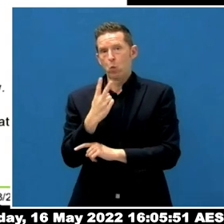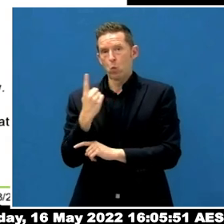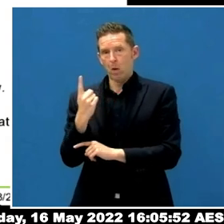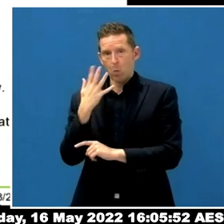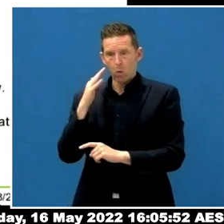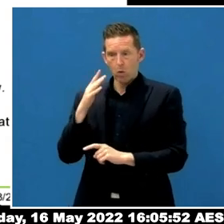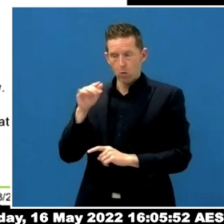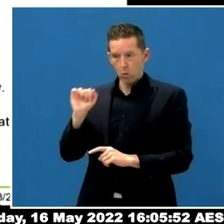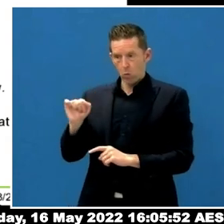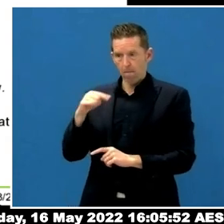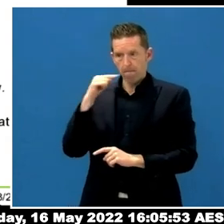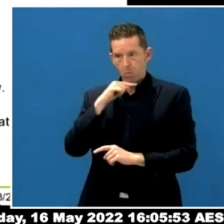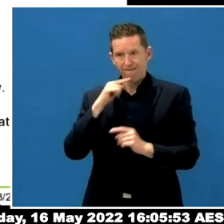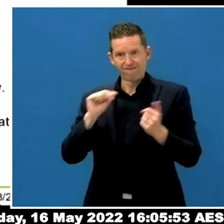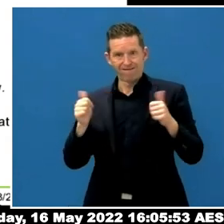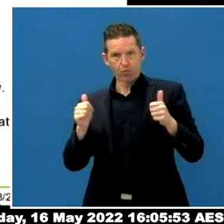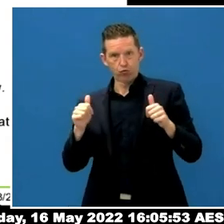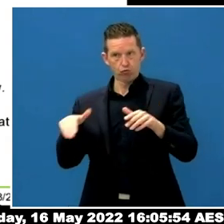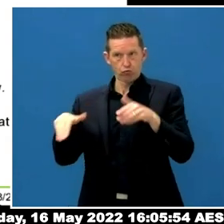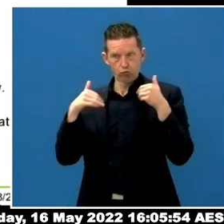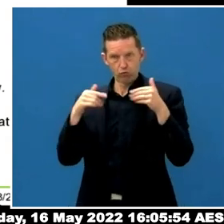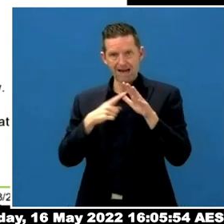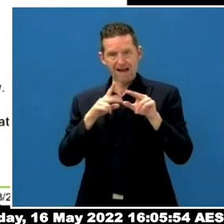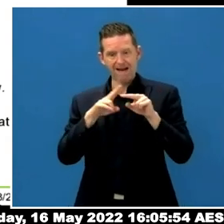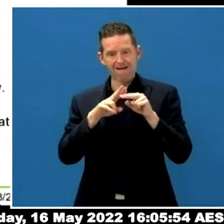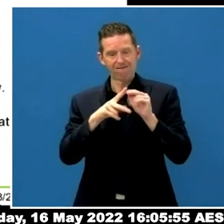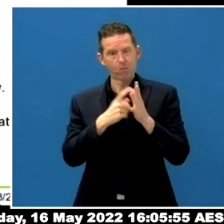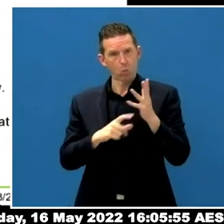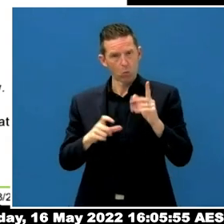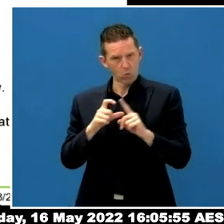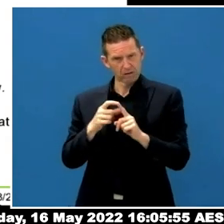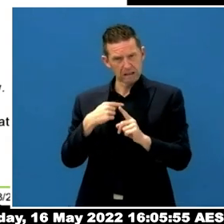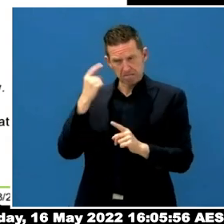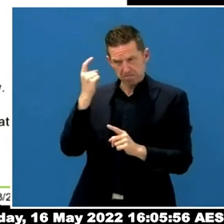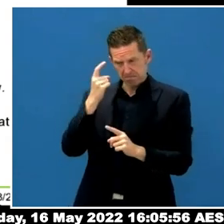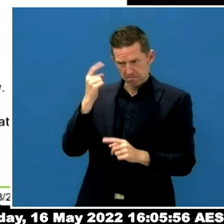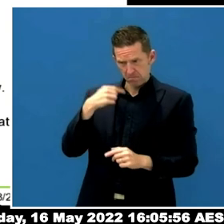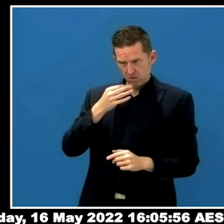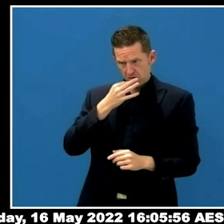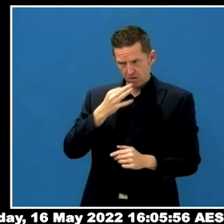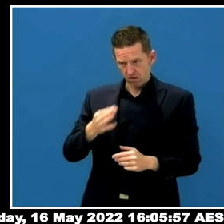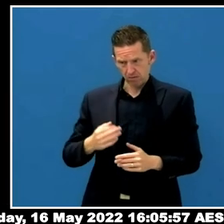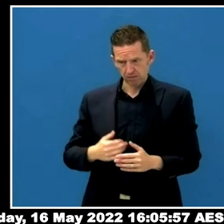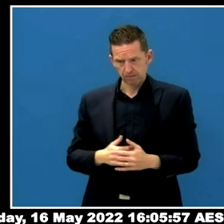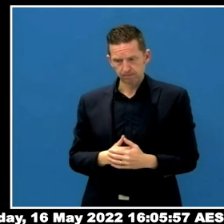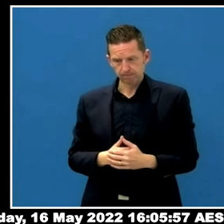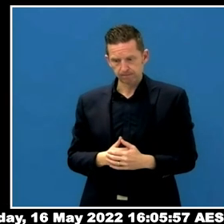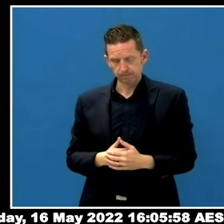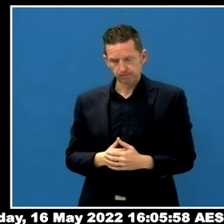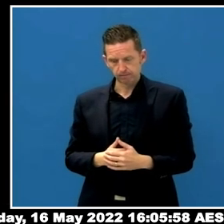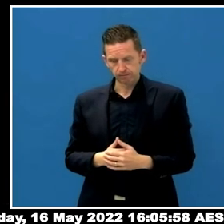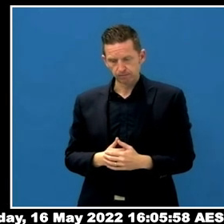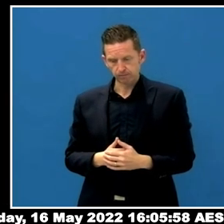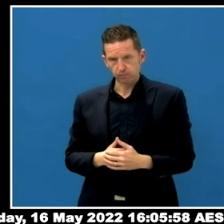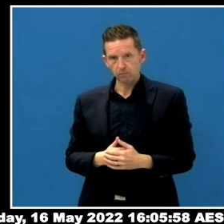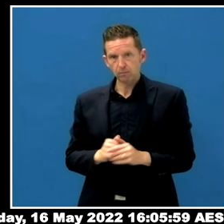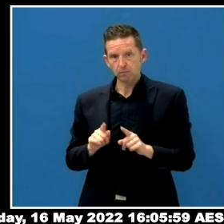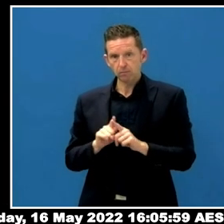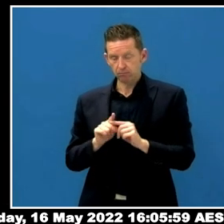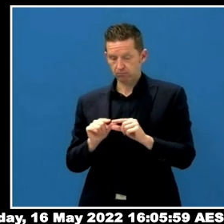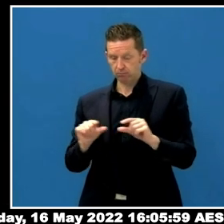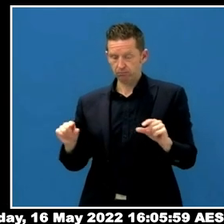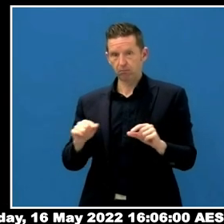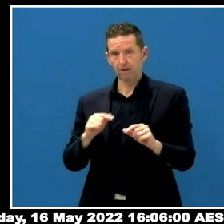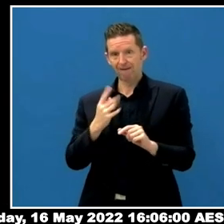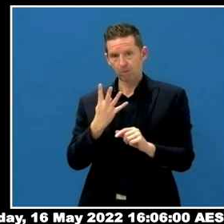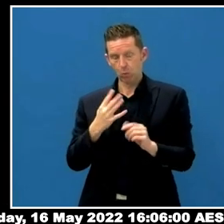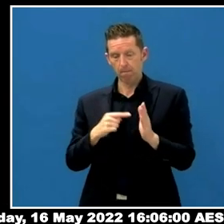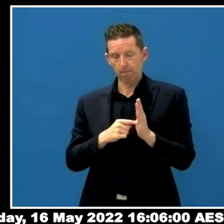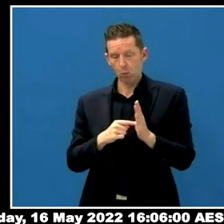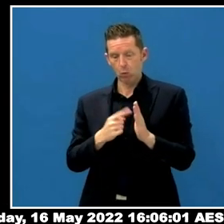experience that - this is suggested in 4.2.1 ought to be the case - that the